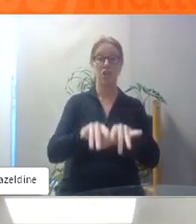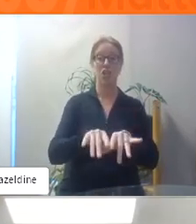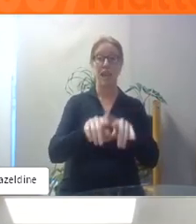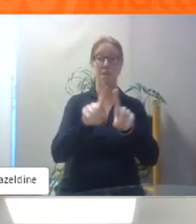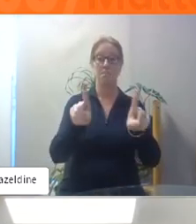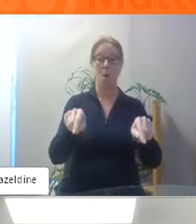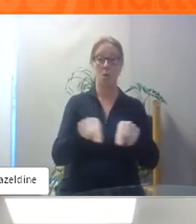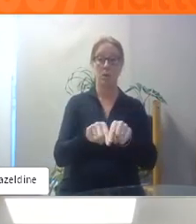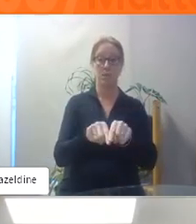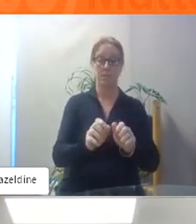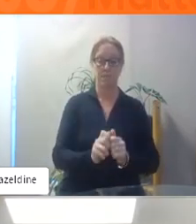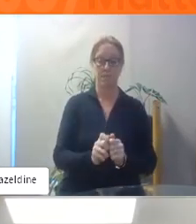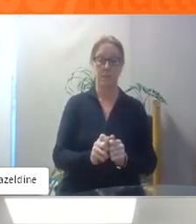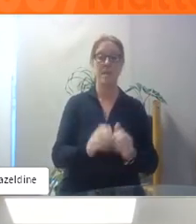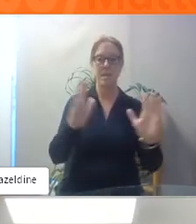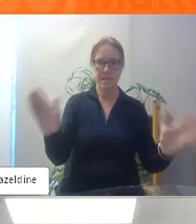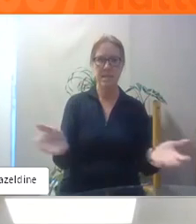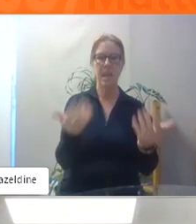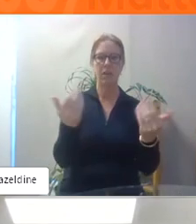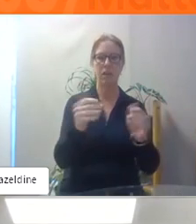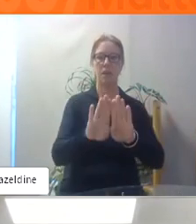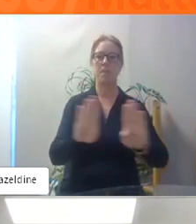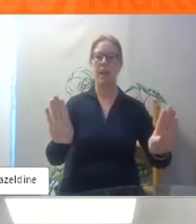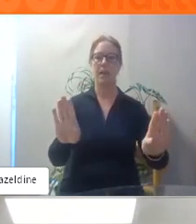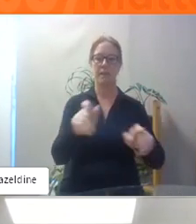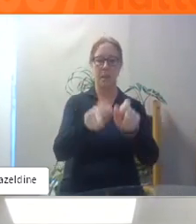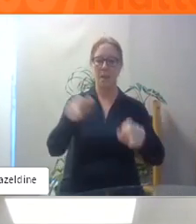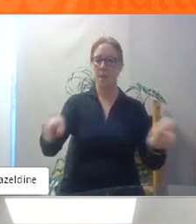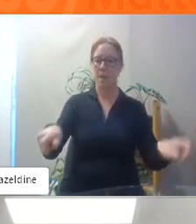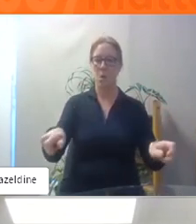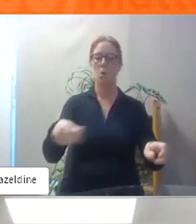the panelists within their own capacity to think about those questions